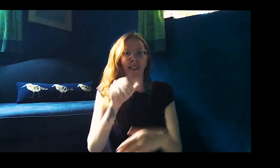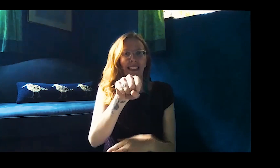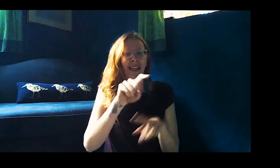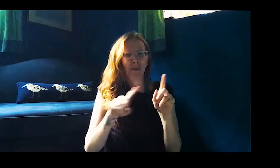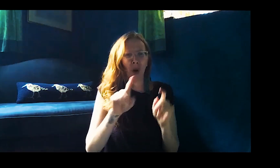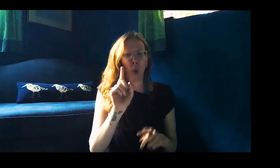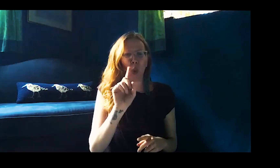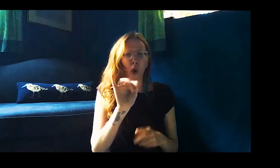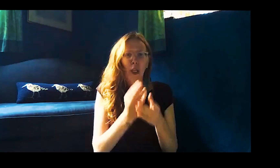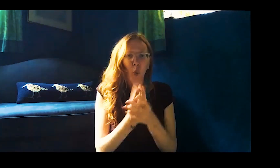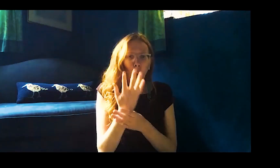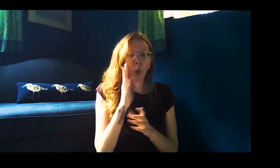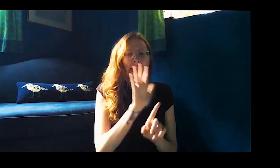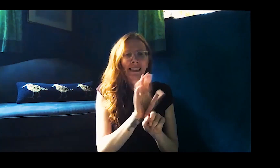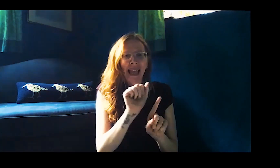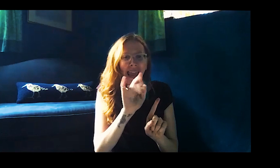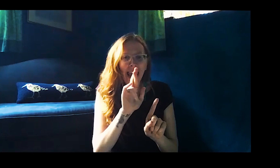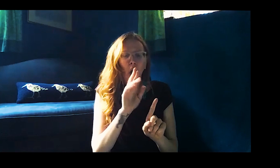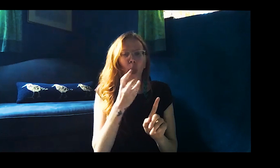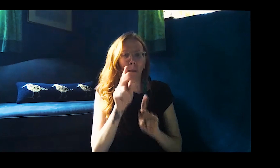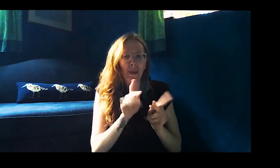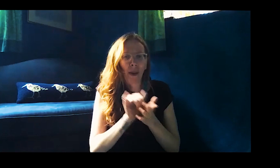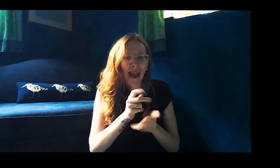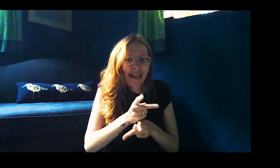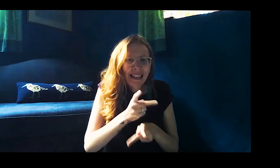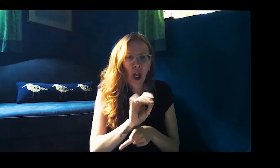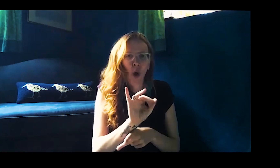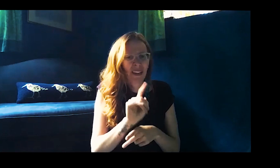is very similar with each grape, but you think about who took care of those grapes?